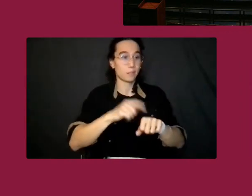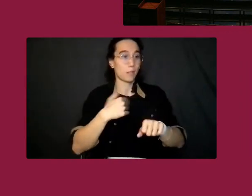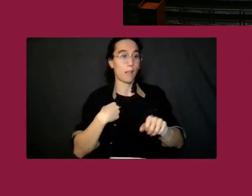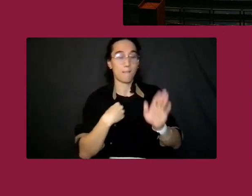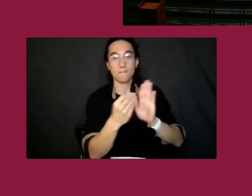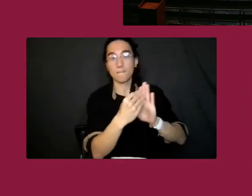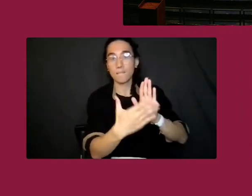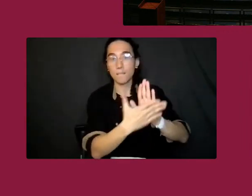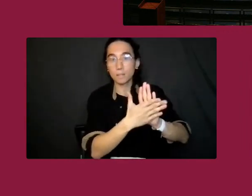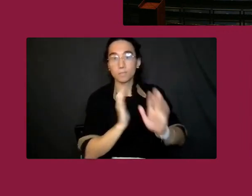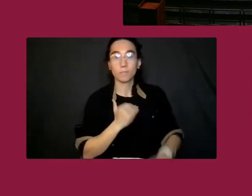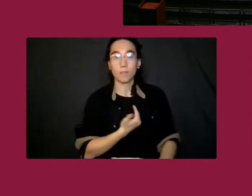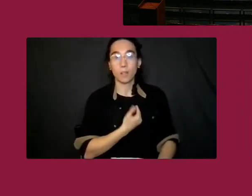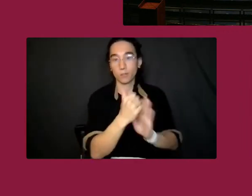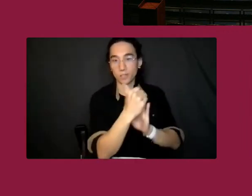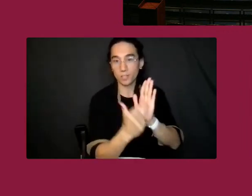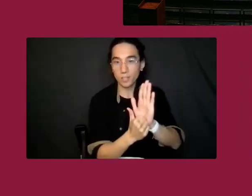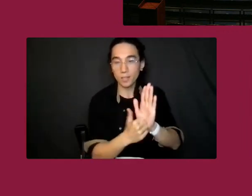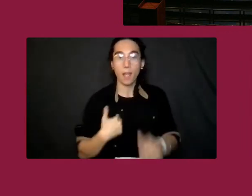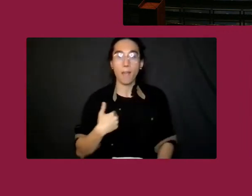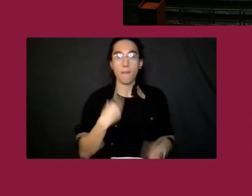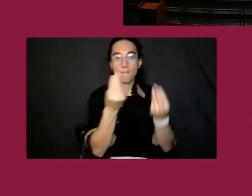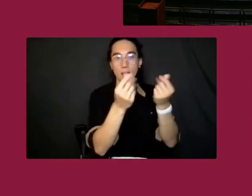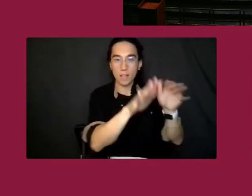It's a draft that one of our anthropology faculty has been